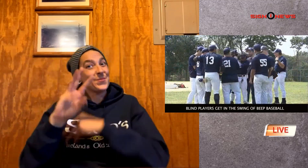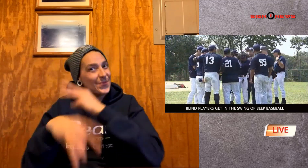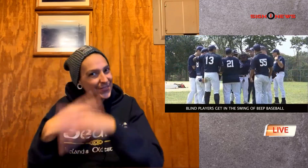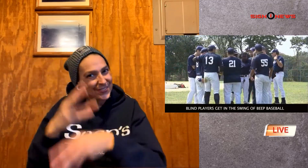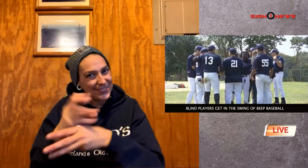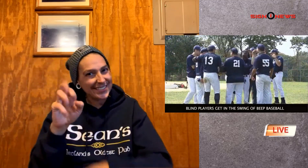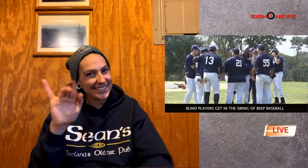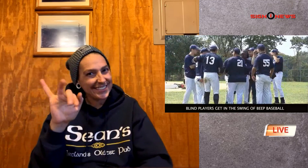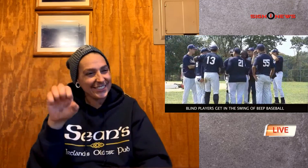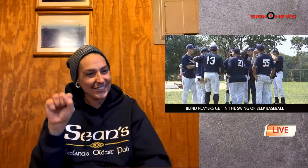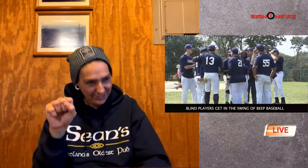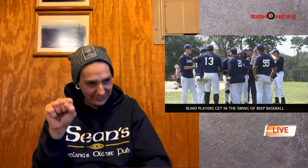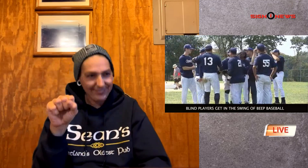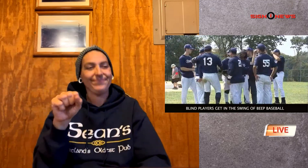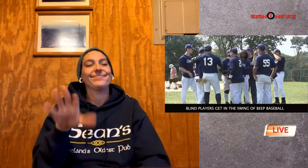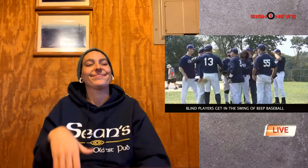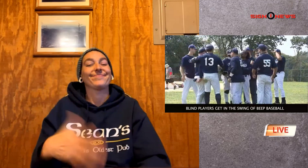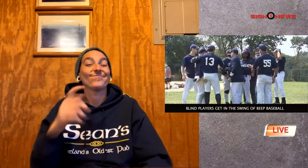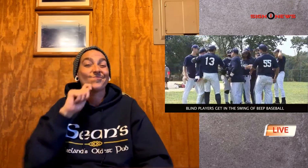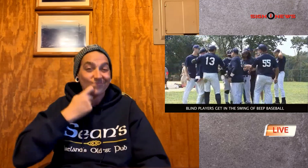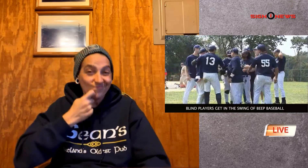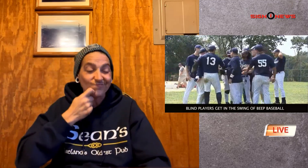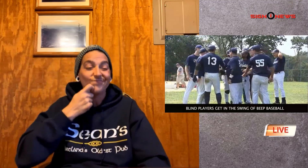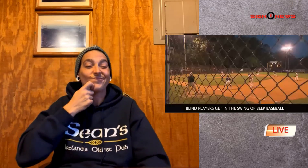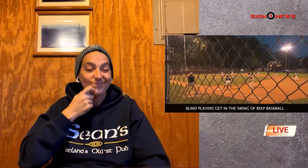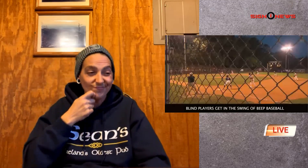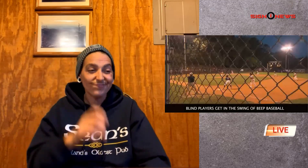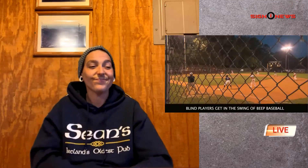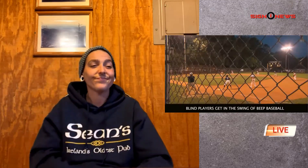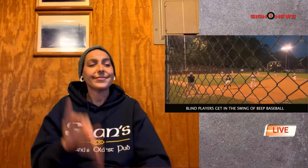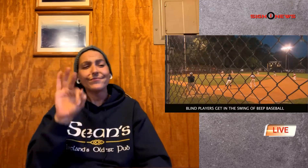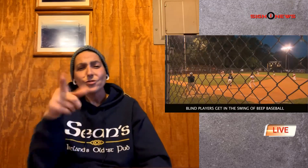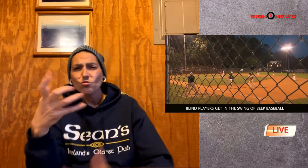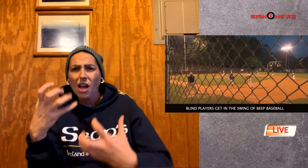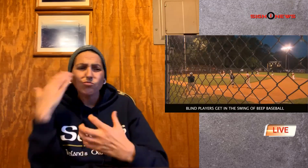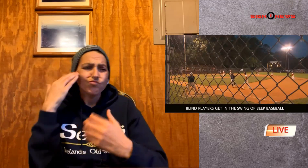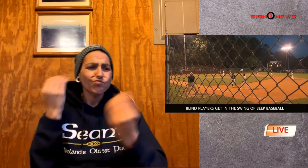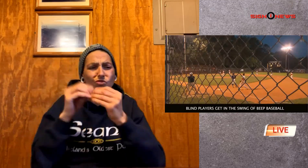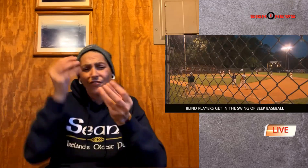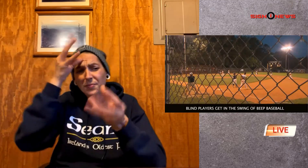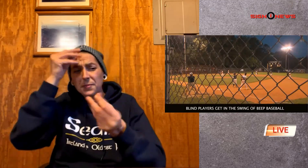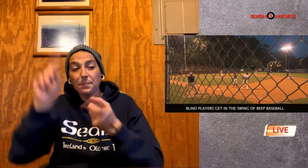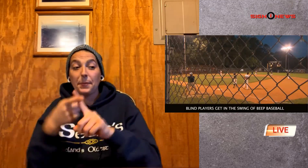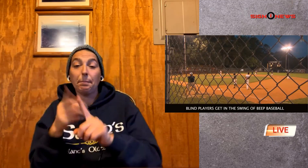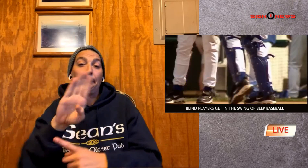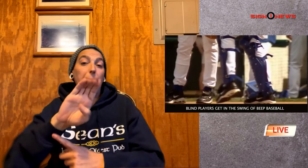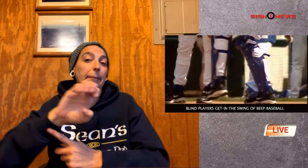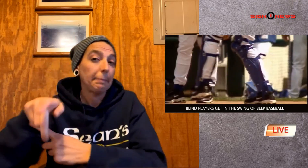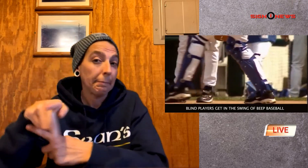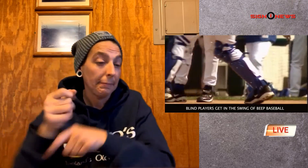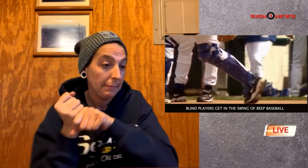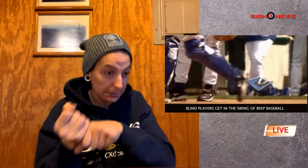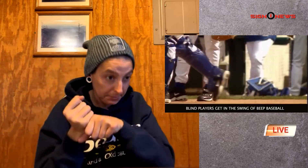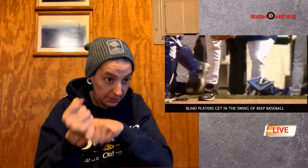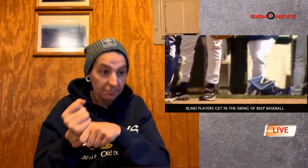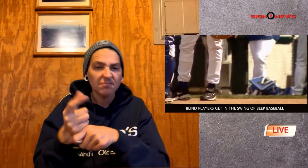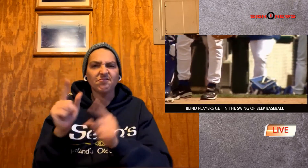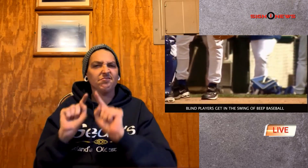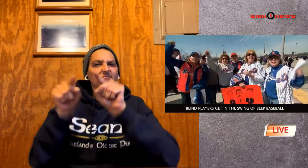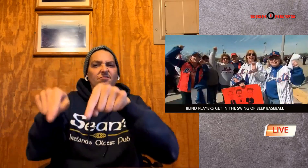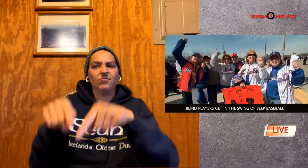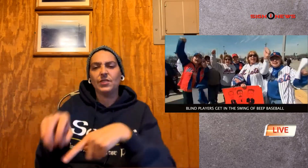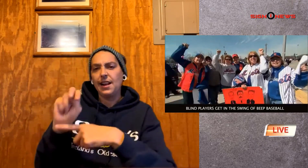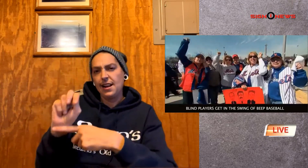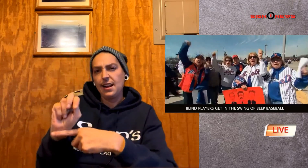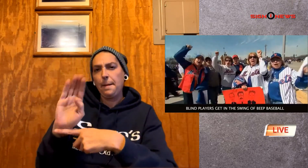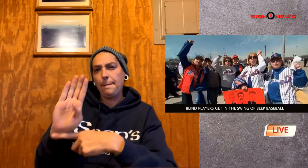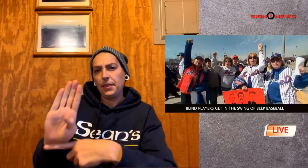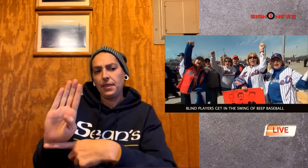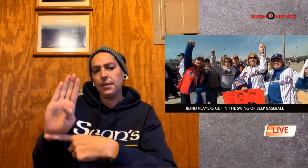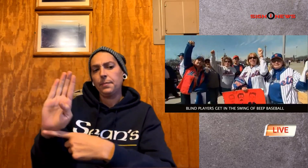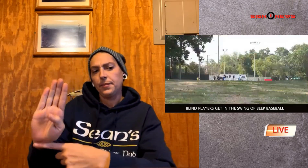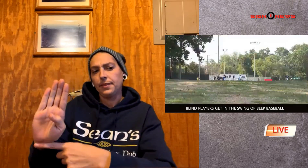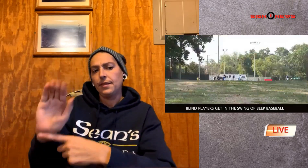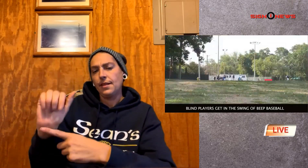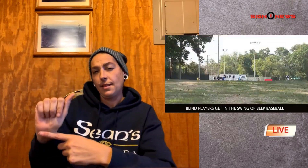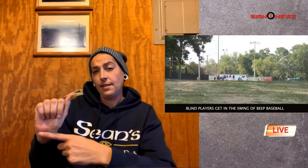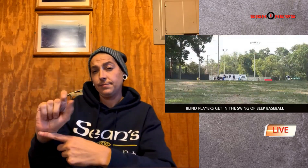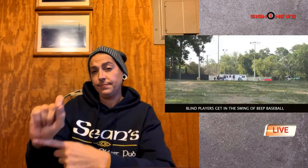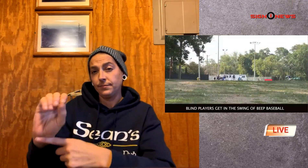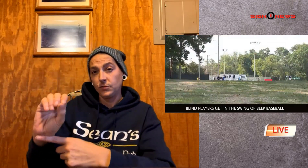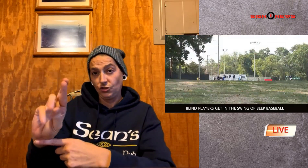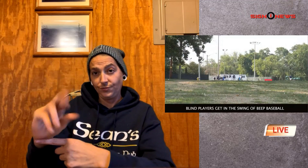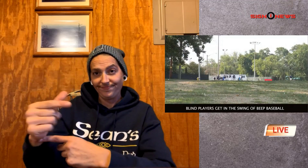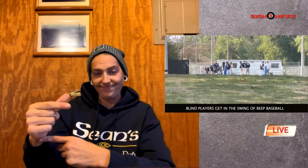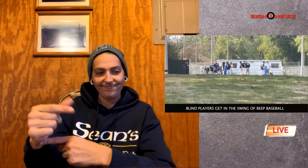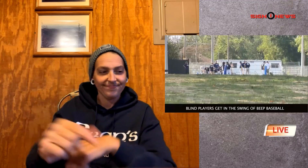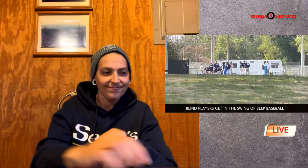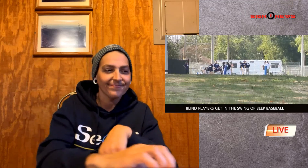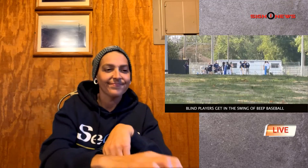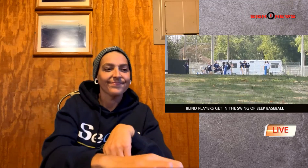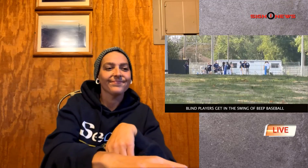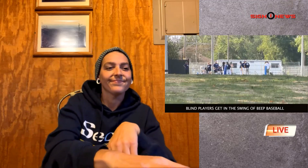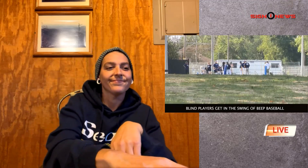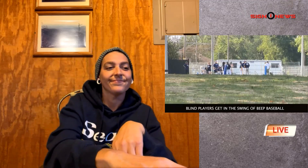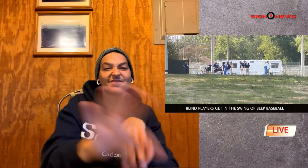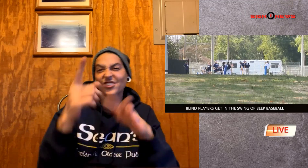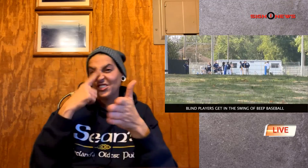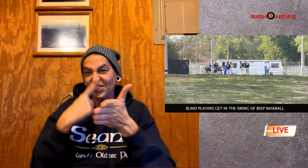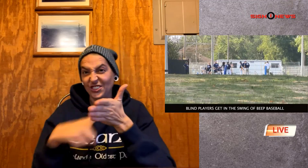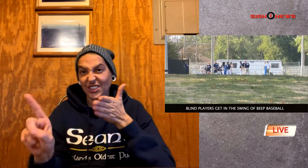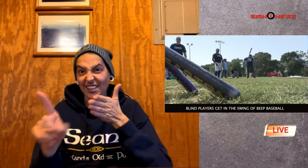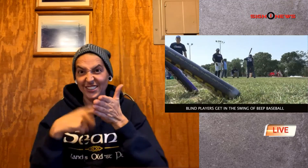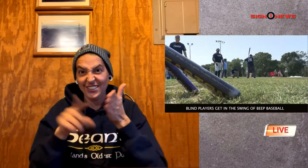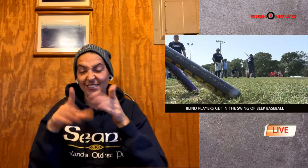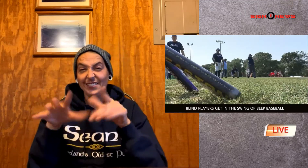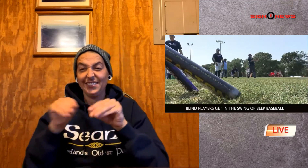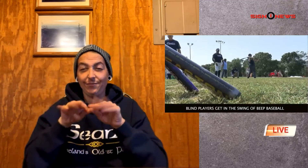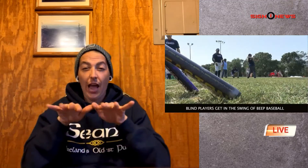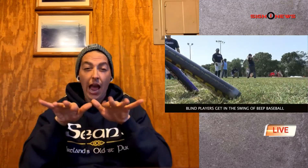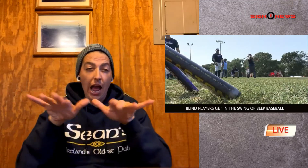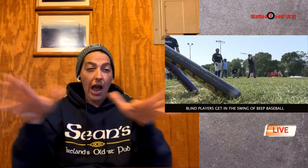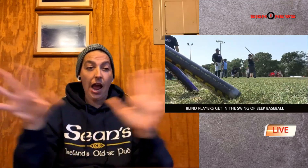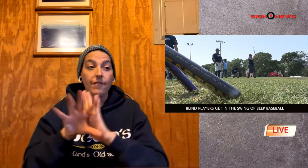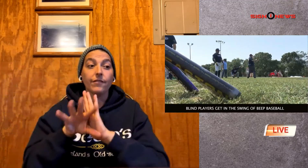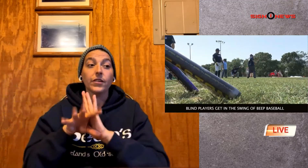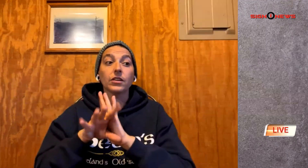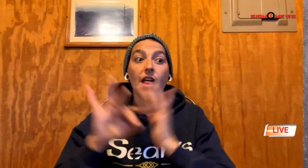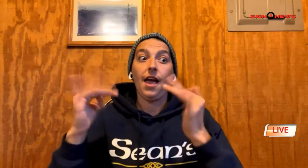World Series cool if you'd like more information on beep baseball head to NBBA.org check out